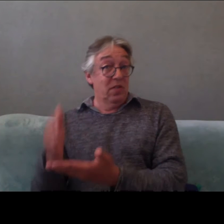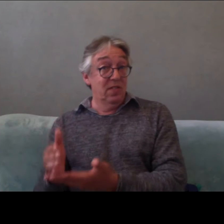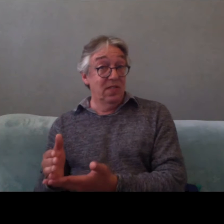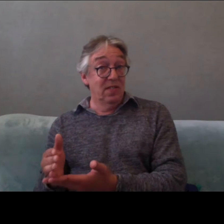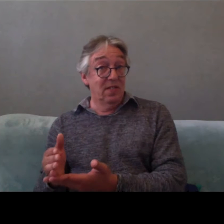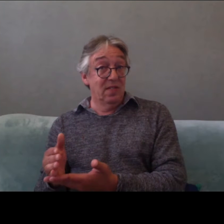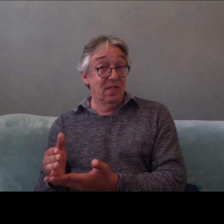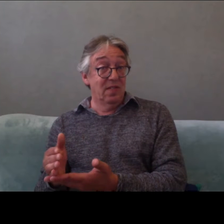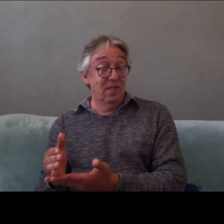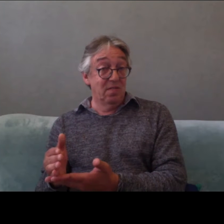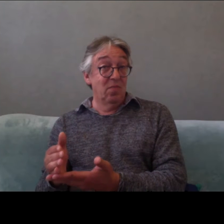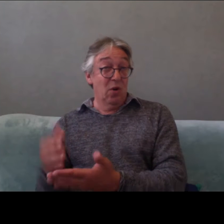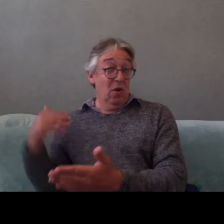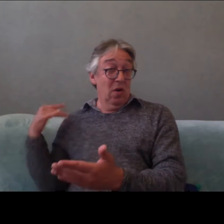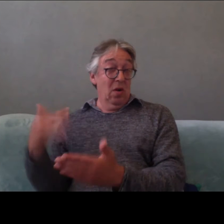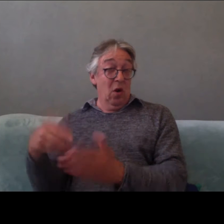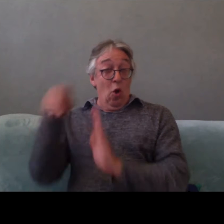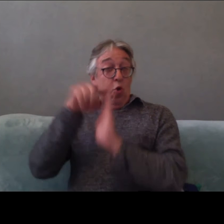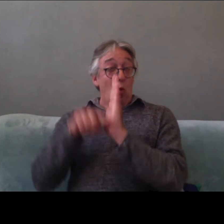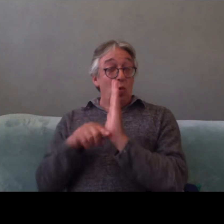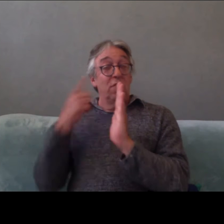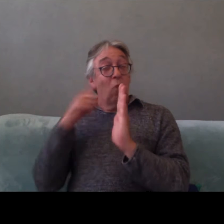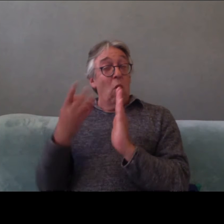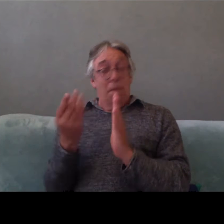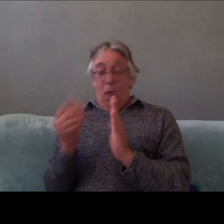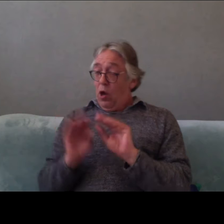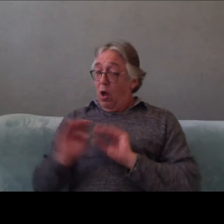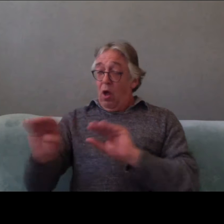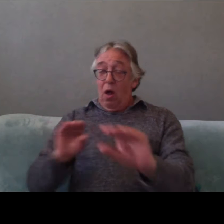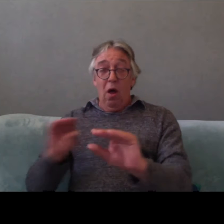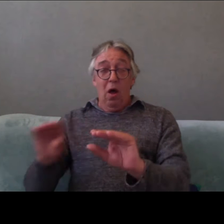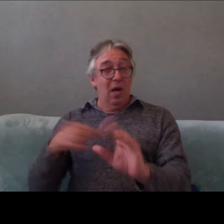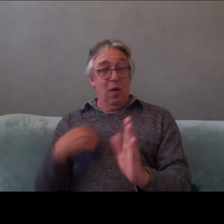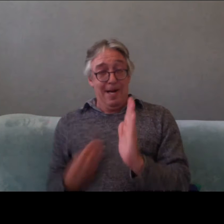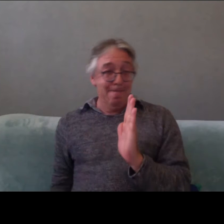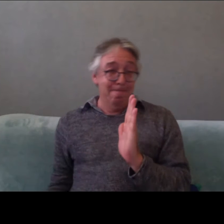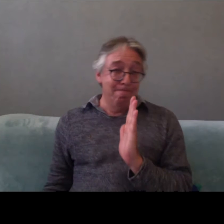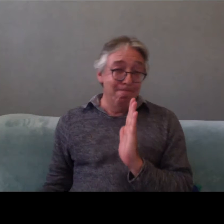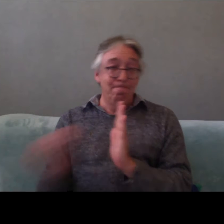We've been working for the new period also in the last two years.